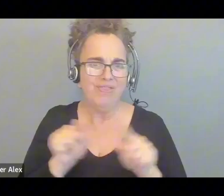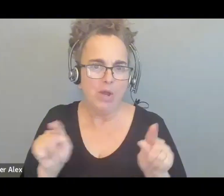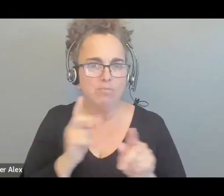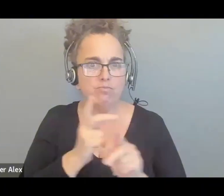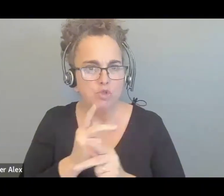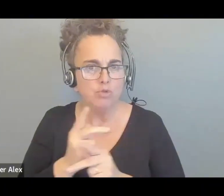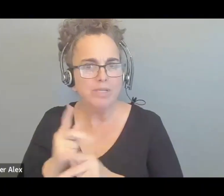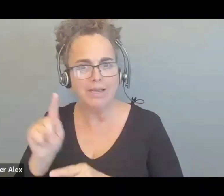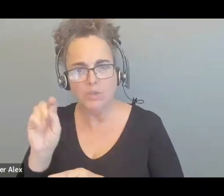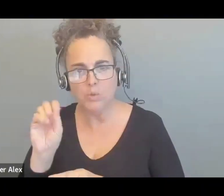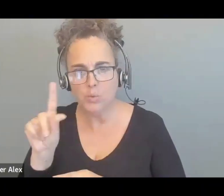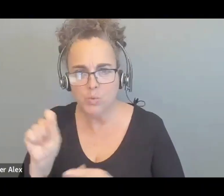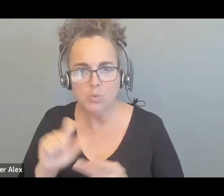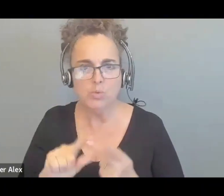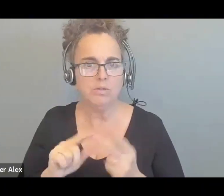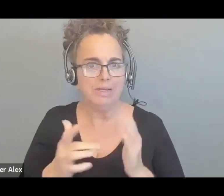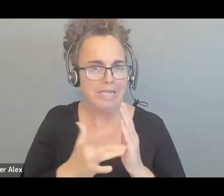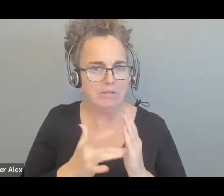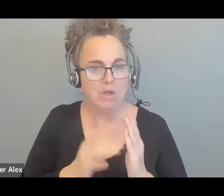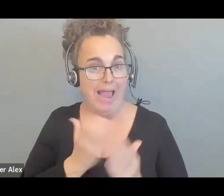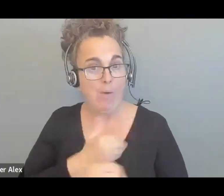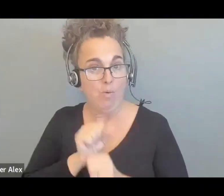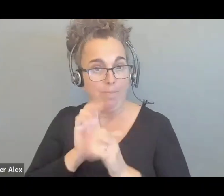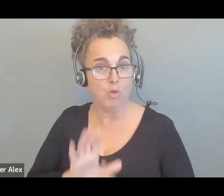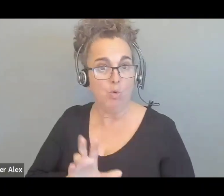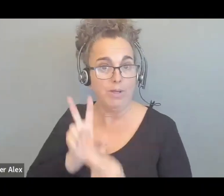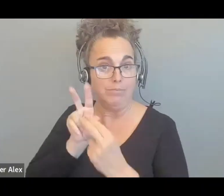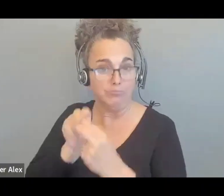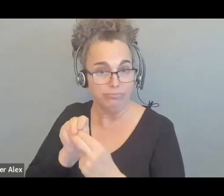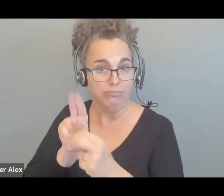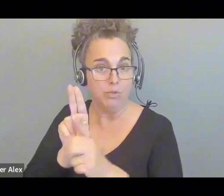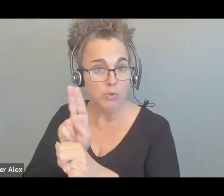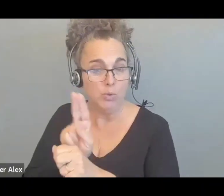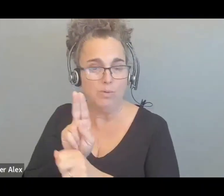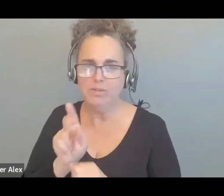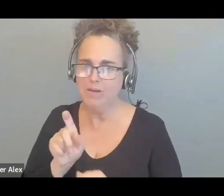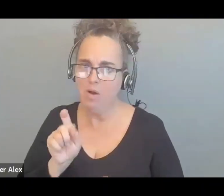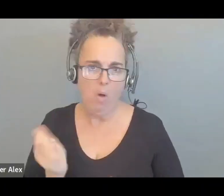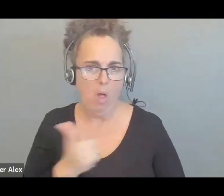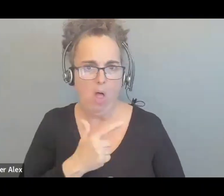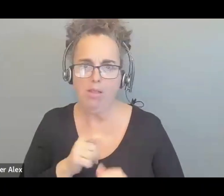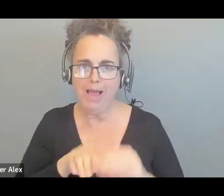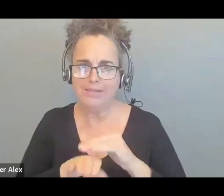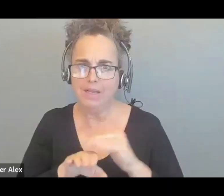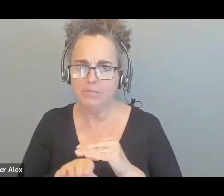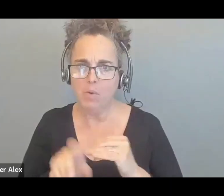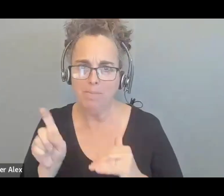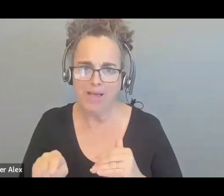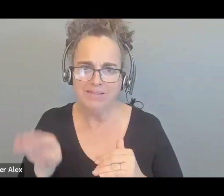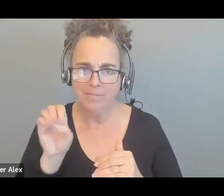and technology that our employees use and making sure that they're accessible proactively, but also getting my leader